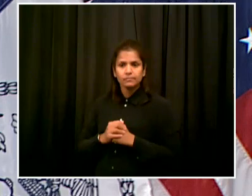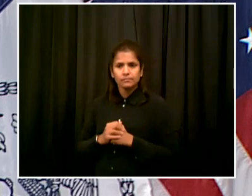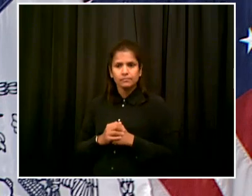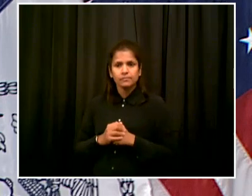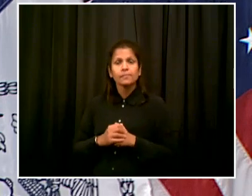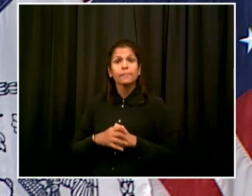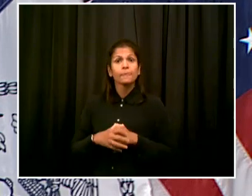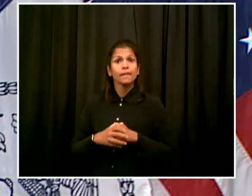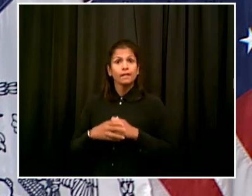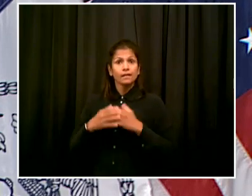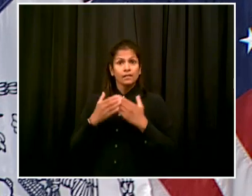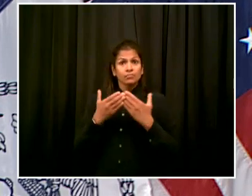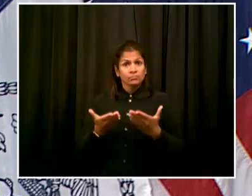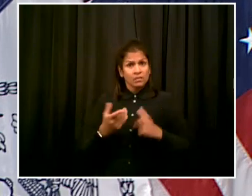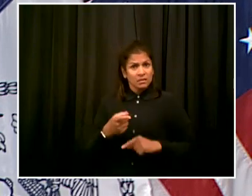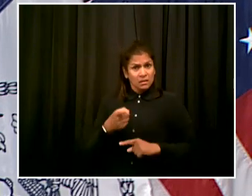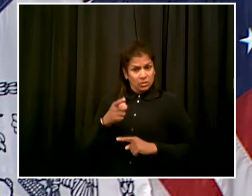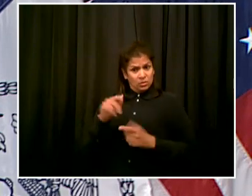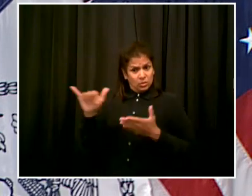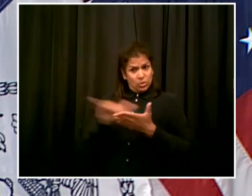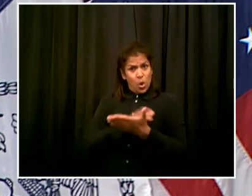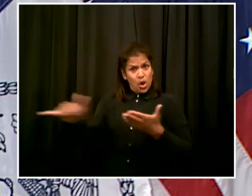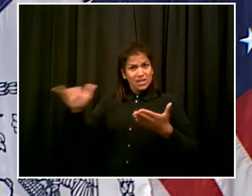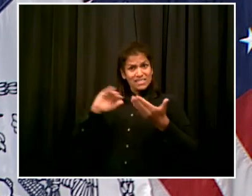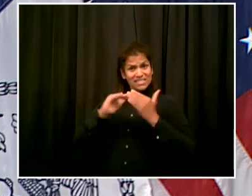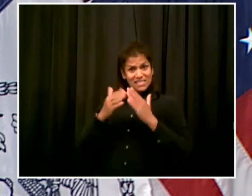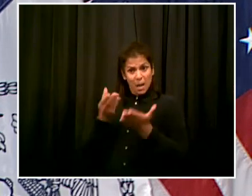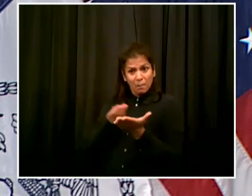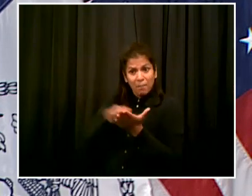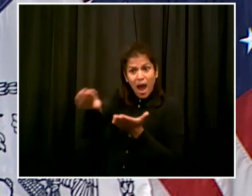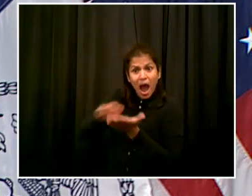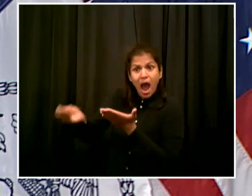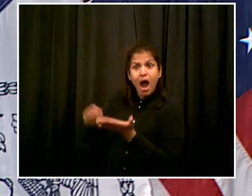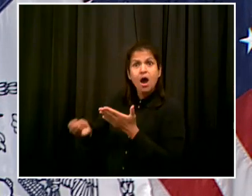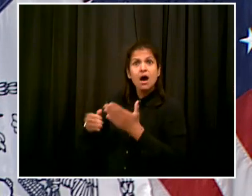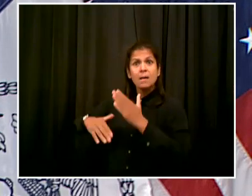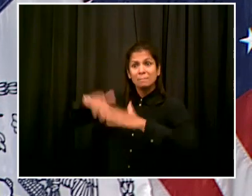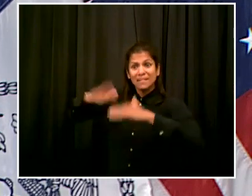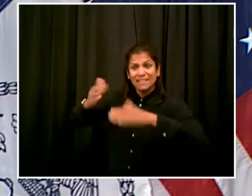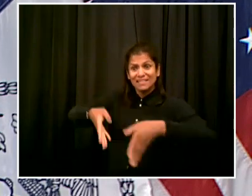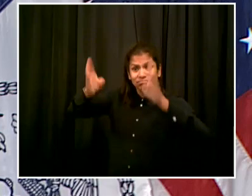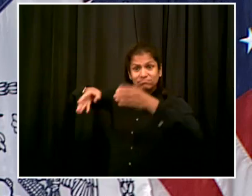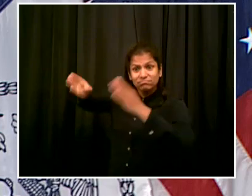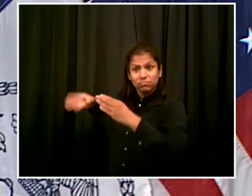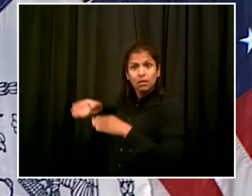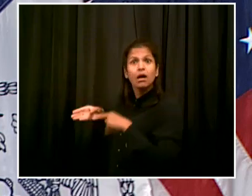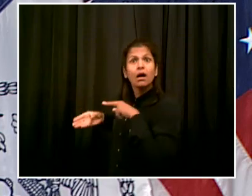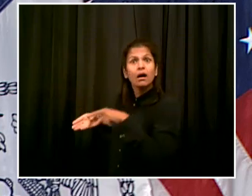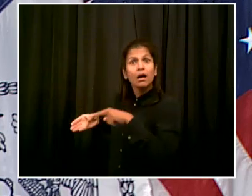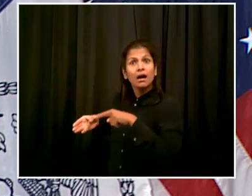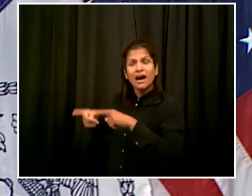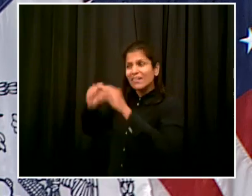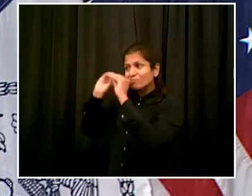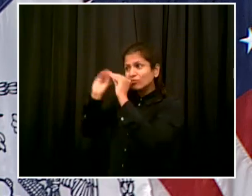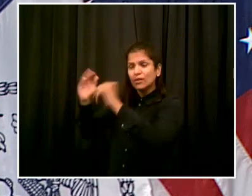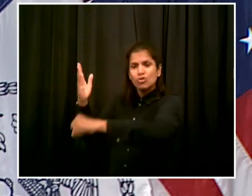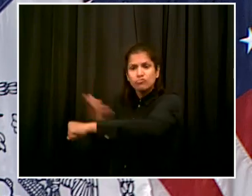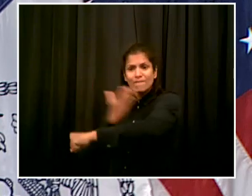TO YOU, AND THIS HAS BEEN RAISED BY A LOT F O FOLKS, ARE THERE TIMES WHEN THE CITY CAN ACTUALLY BUY A BUILDING OR TAKE OVER A BUILDING AND TURN IT INTO PERMANENT